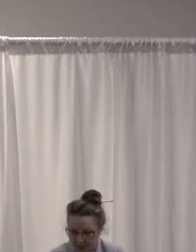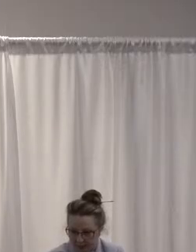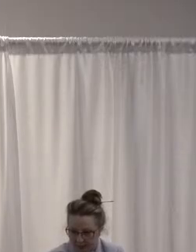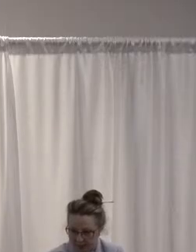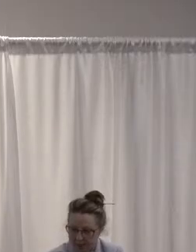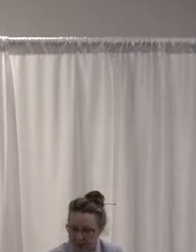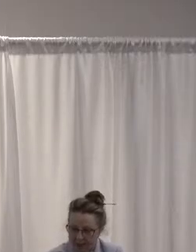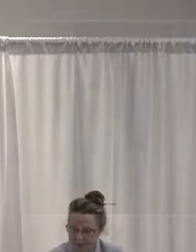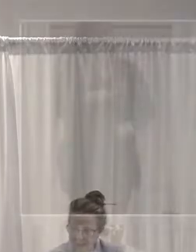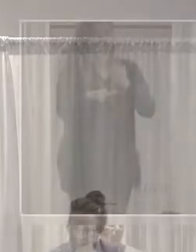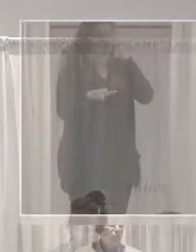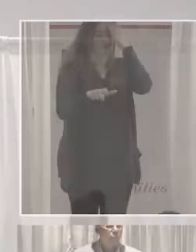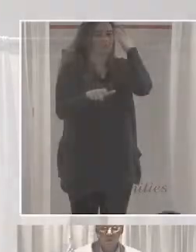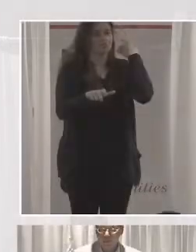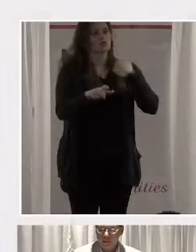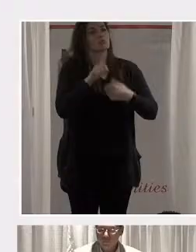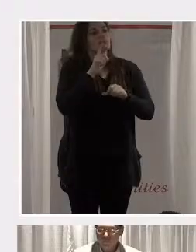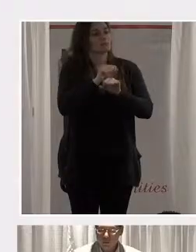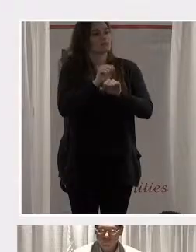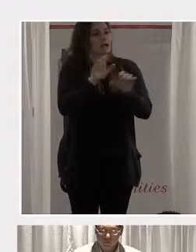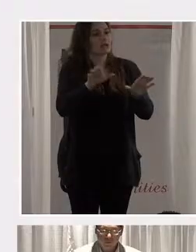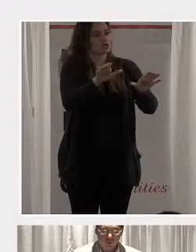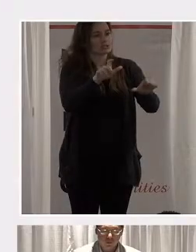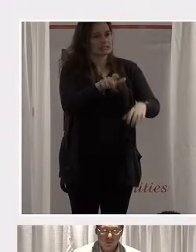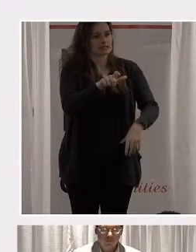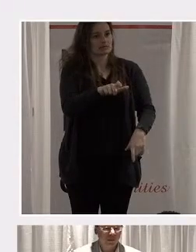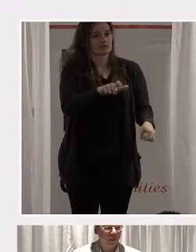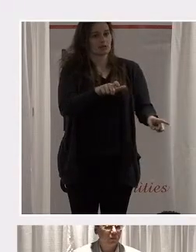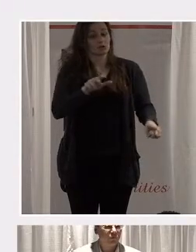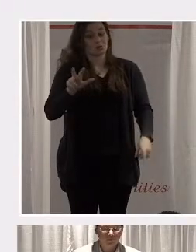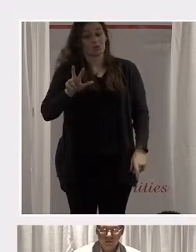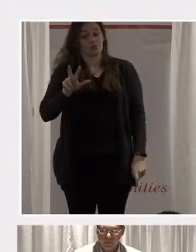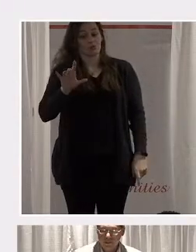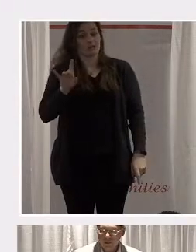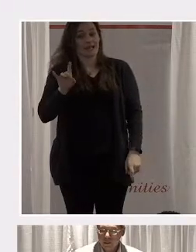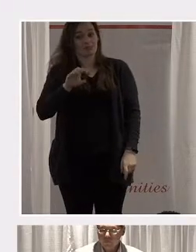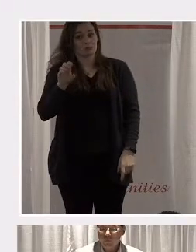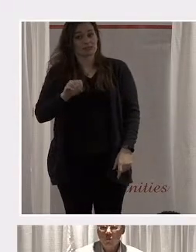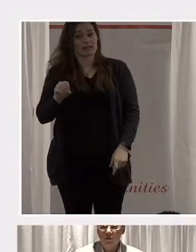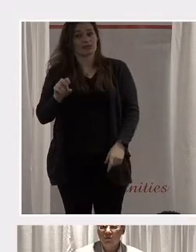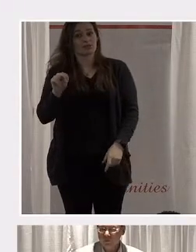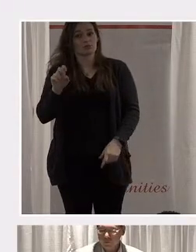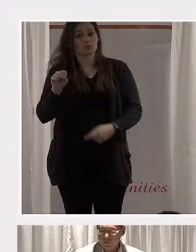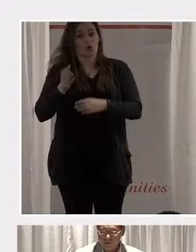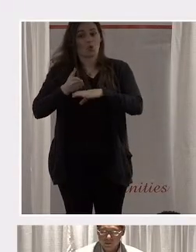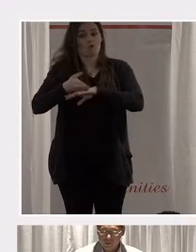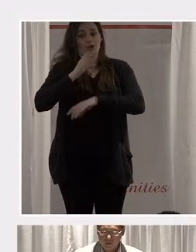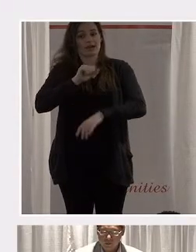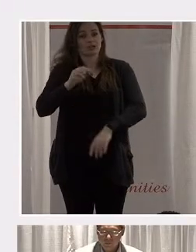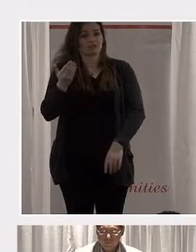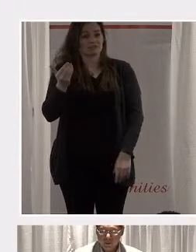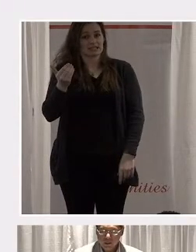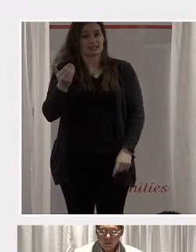IT'S NOT LOST ON ME THAT 38 PERCENT OF NOVA SCOTIANS OVER THE AGE OF 15 REPORT A DISABILITY.